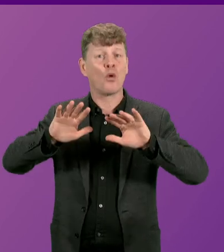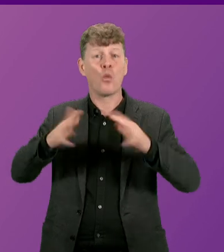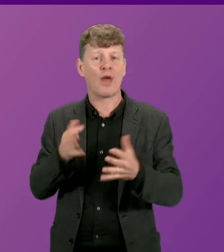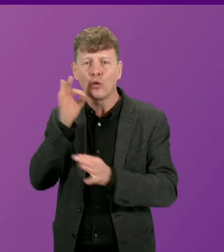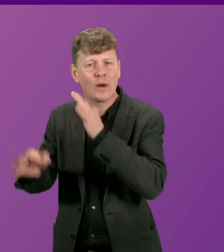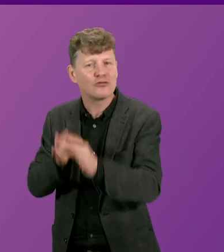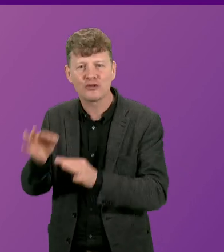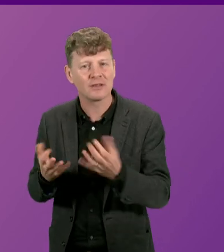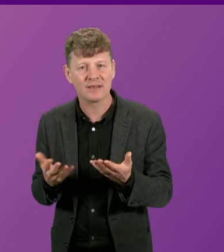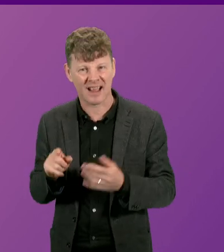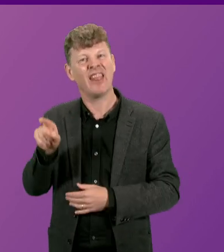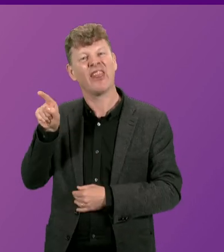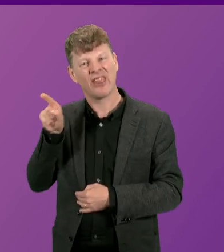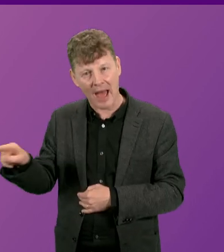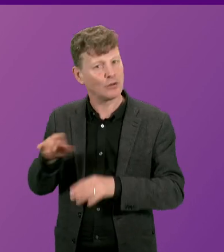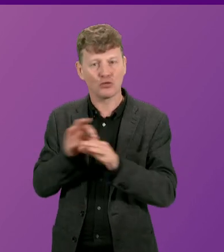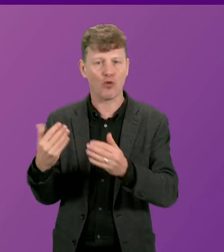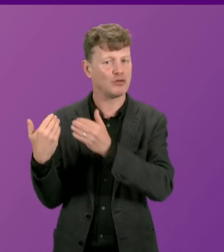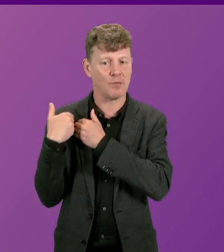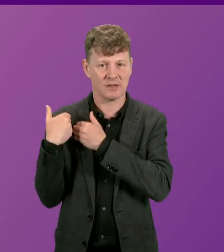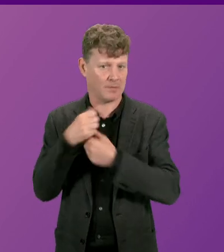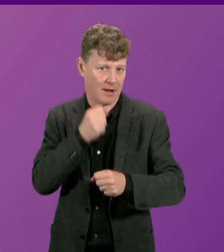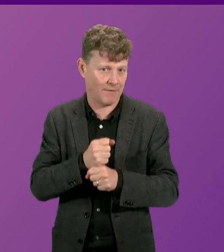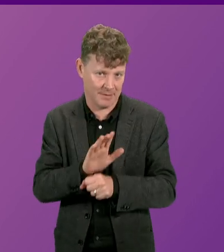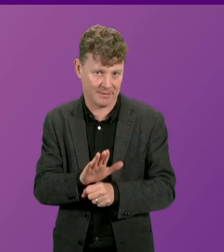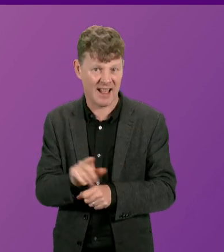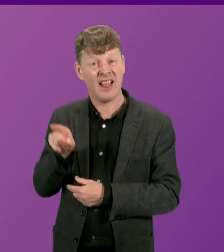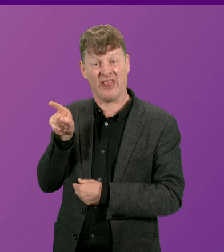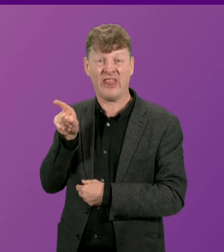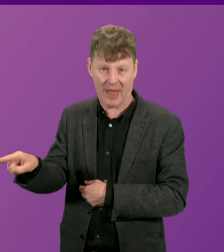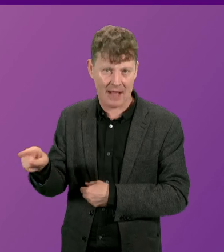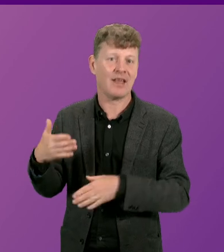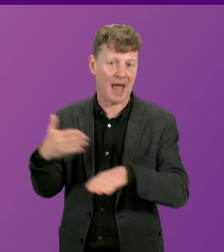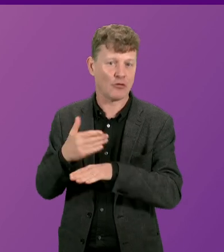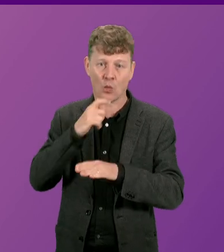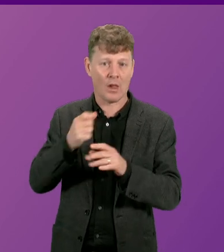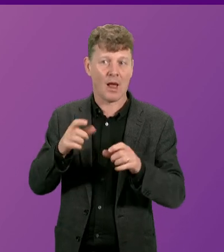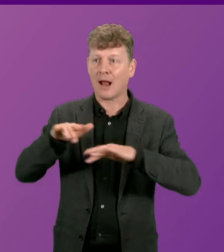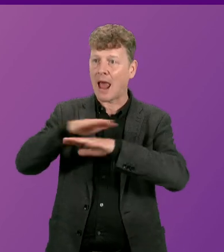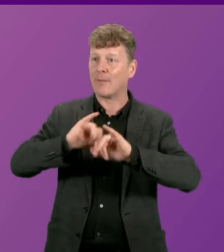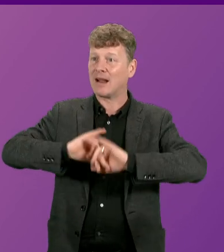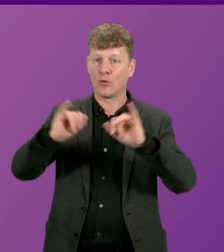asked. That is irresponsible. That is action that will accelerate the climate emergency.